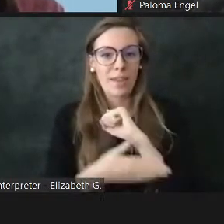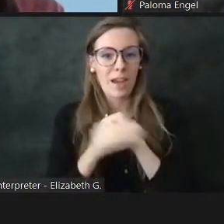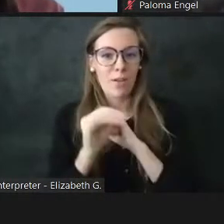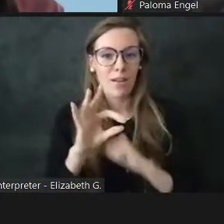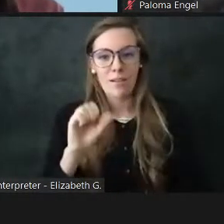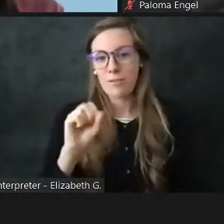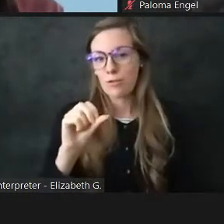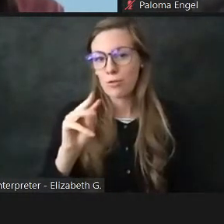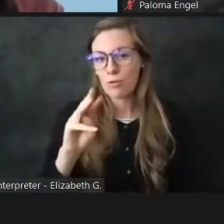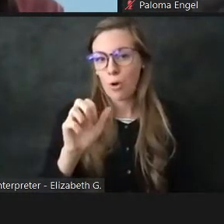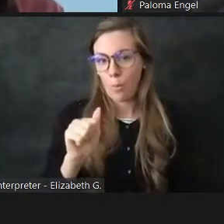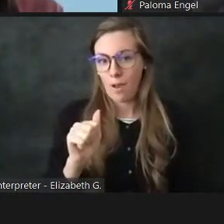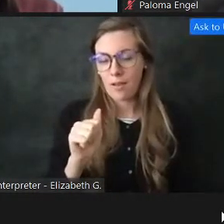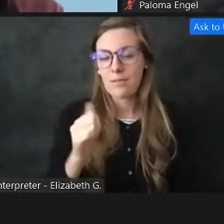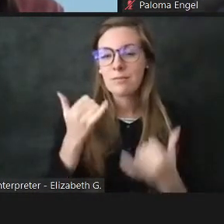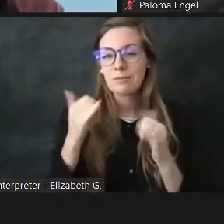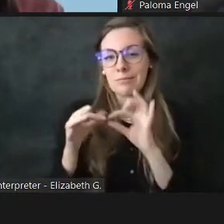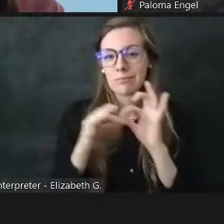And this is about the COVID 719.